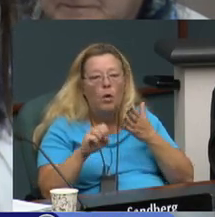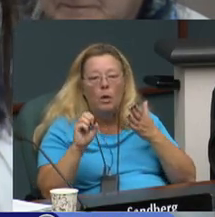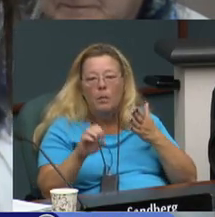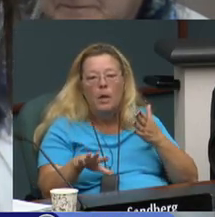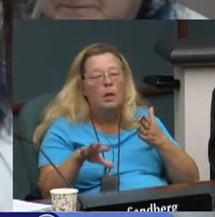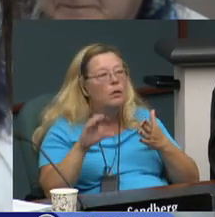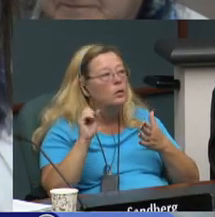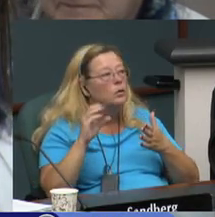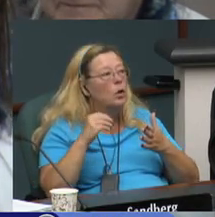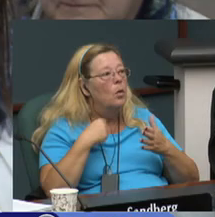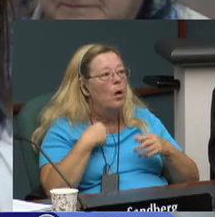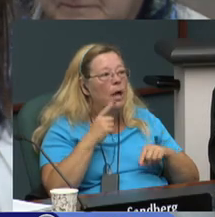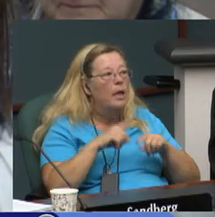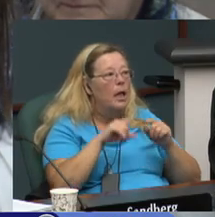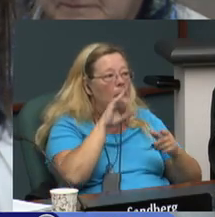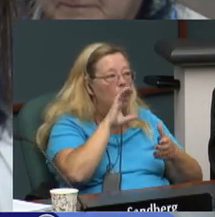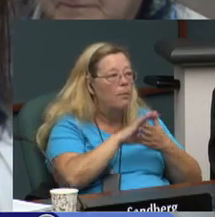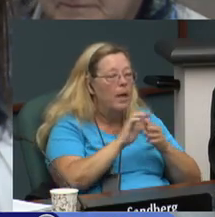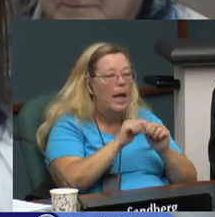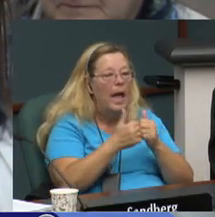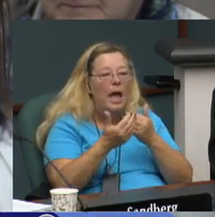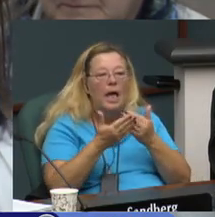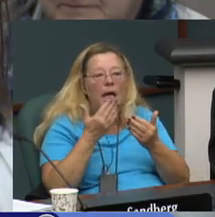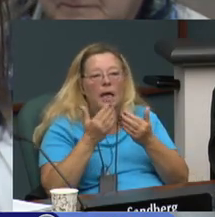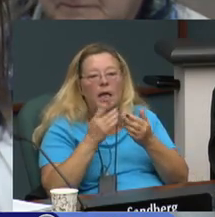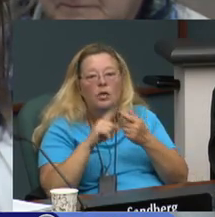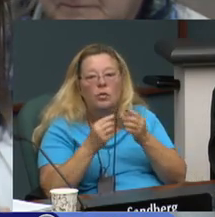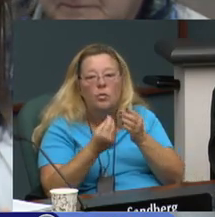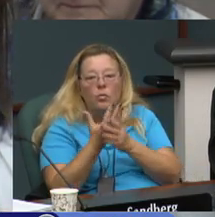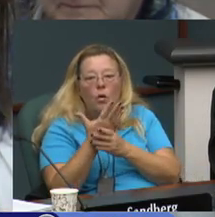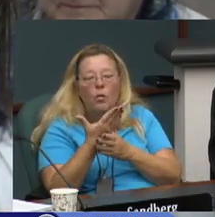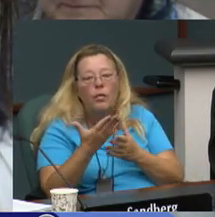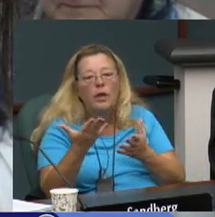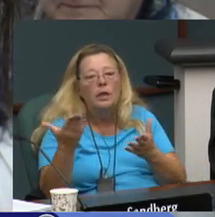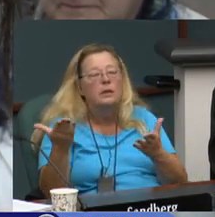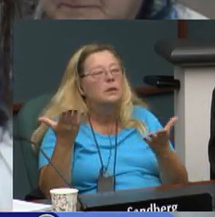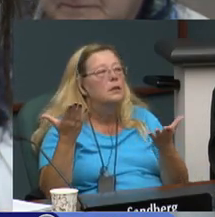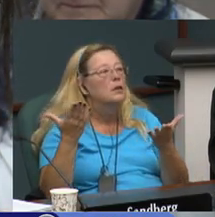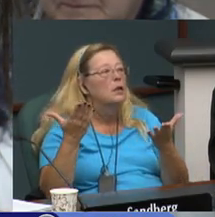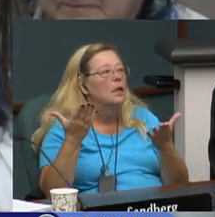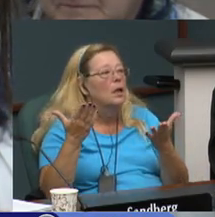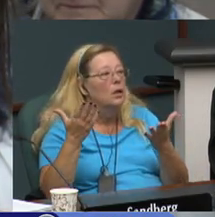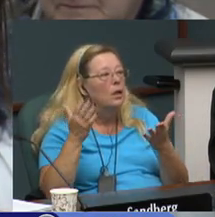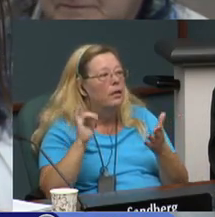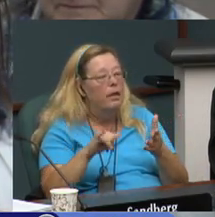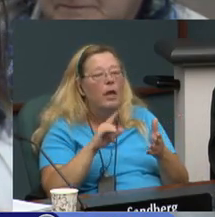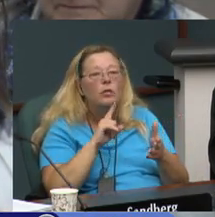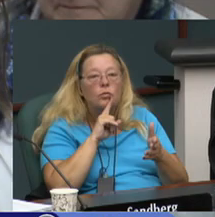could not believe how easy it was to grow things that's a real resource I